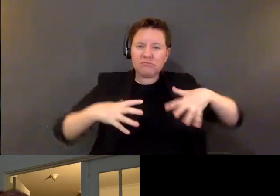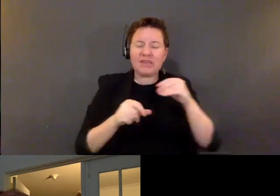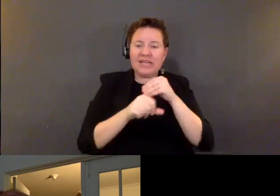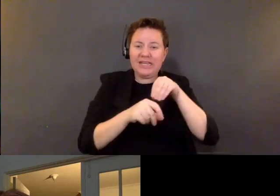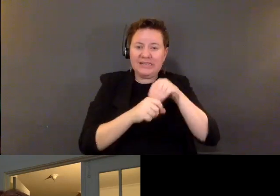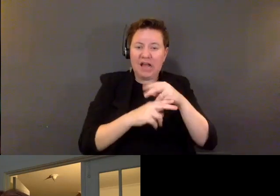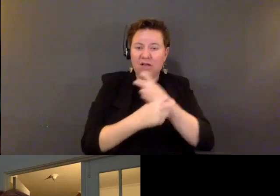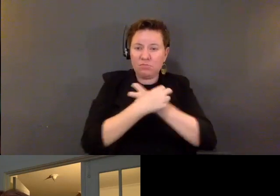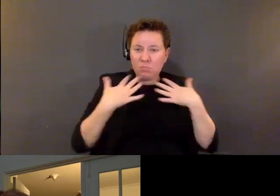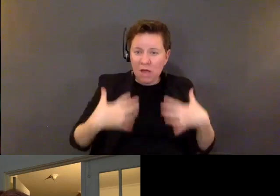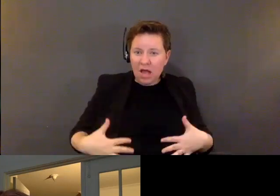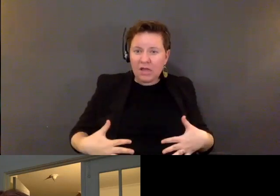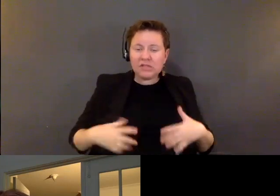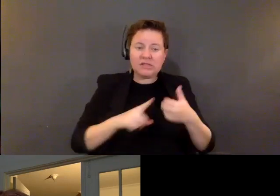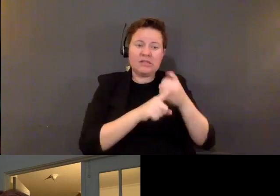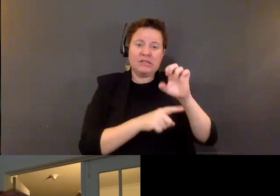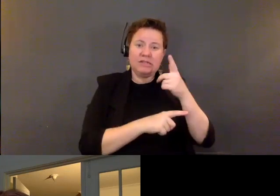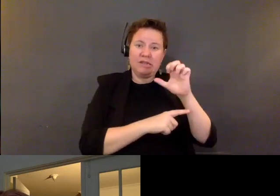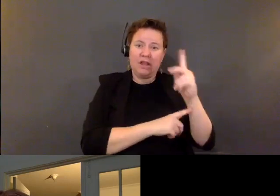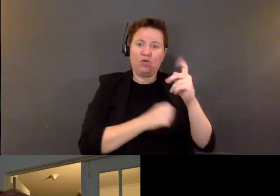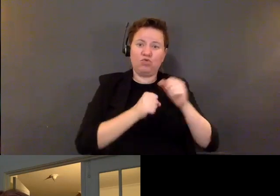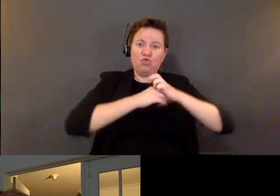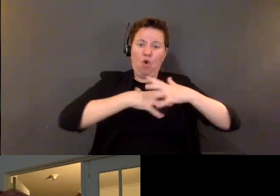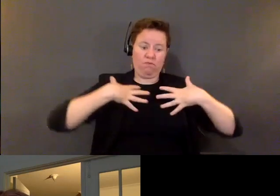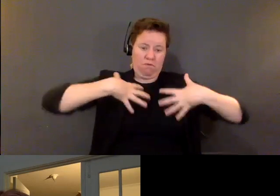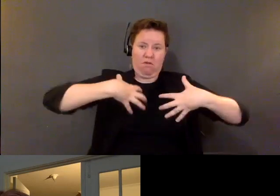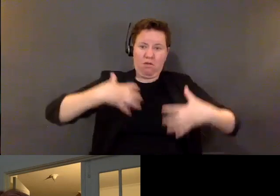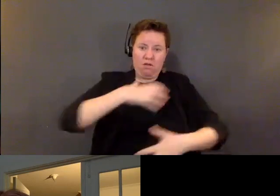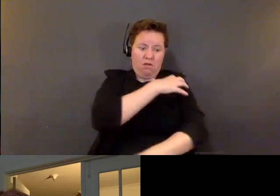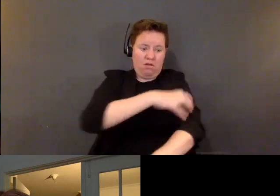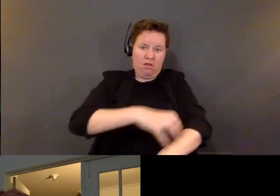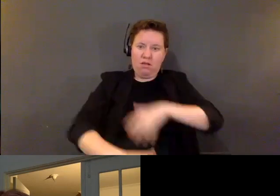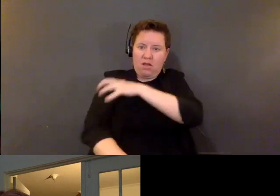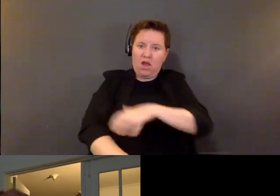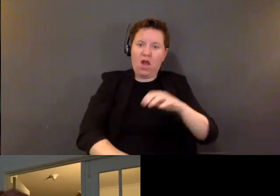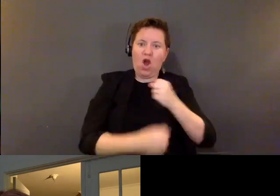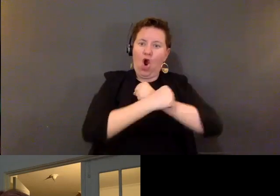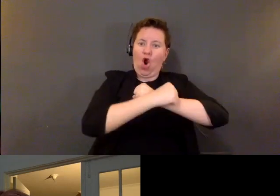as if islac was growing a suit of armor from the inside out audrey pondered how